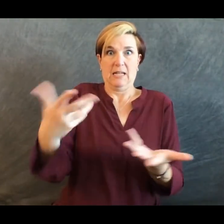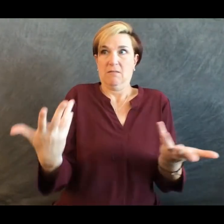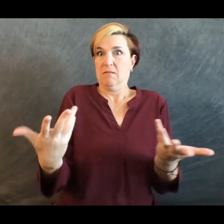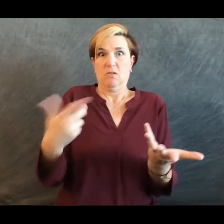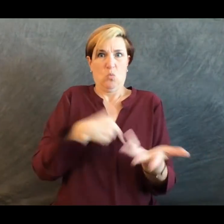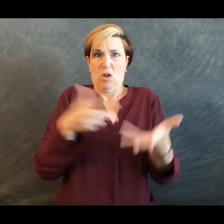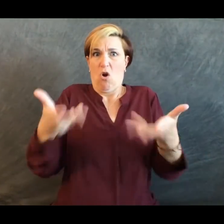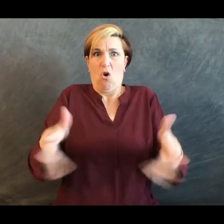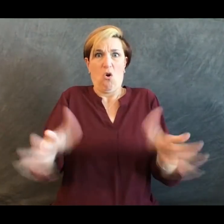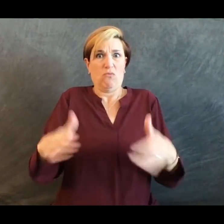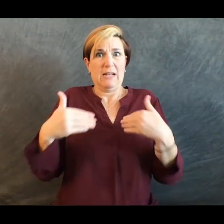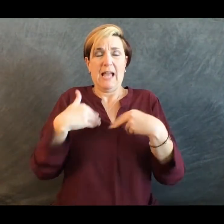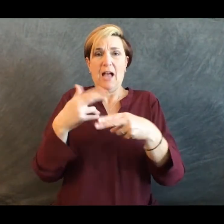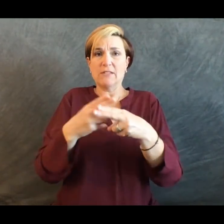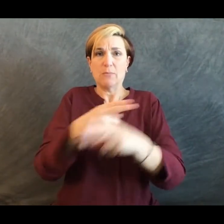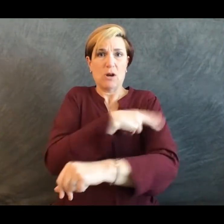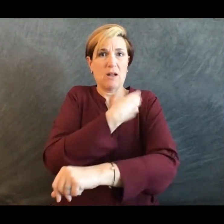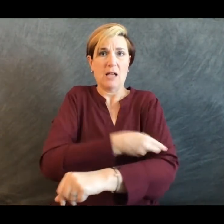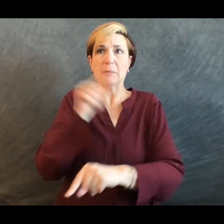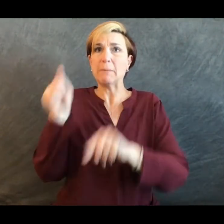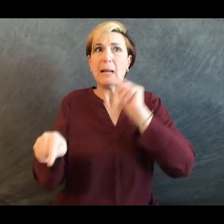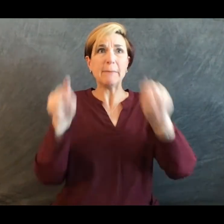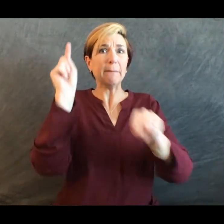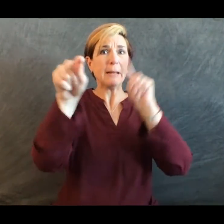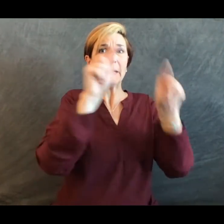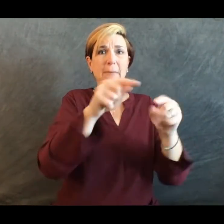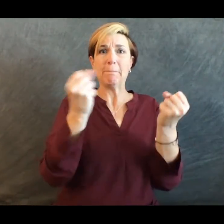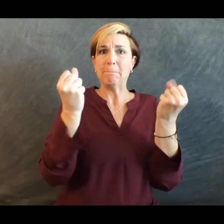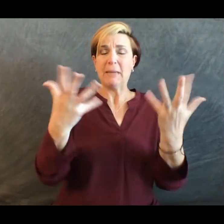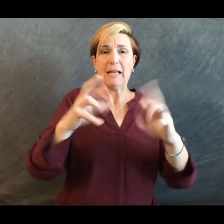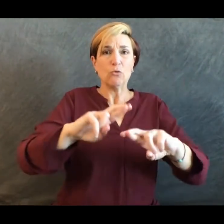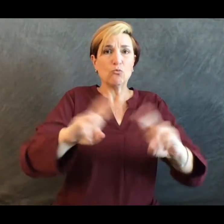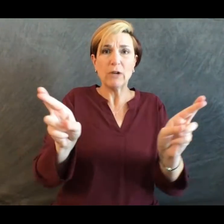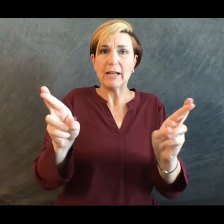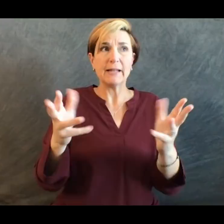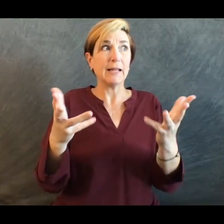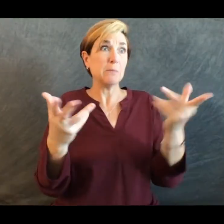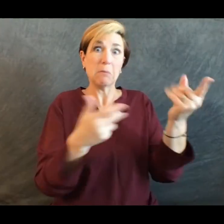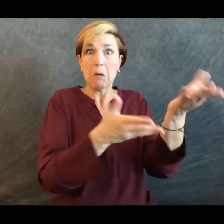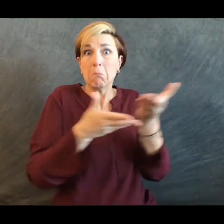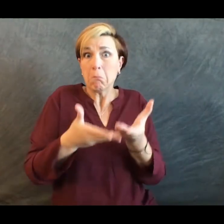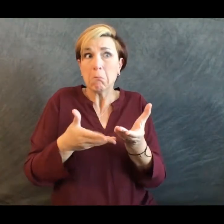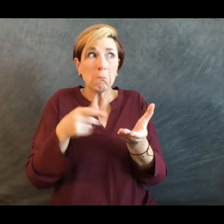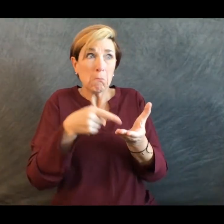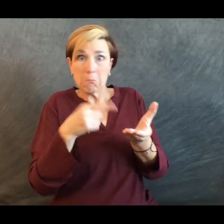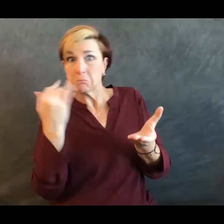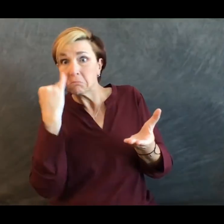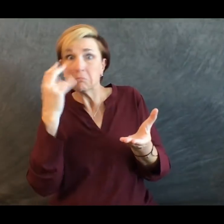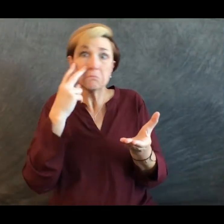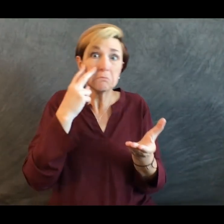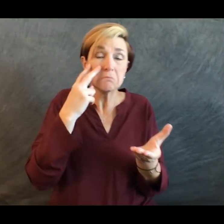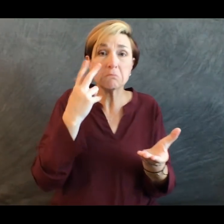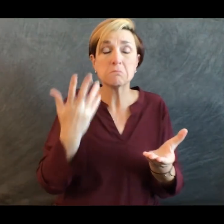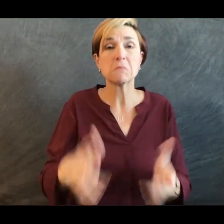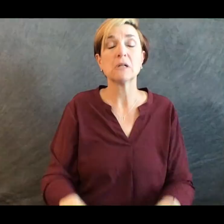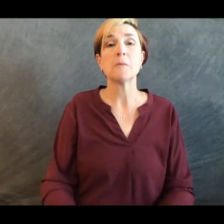need that hospital anywhere if we do we're ready to move it to a different location in New York we're seeing hospital admissions declining very